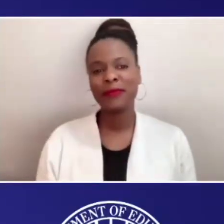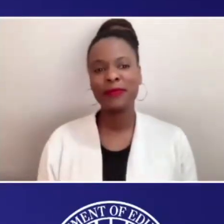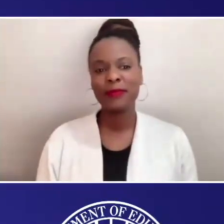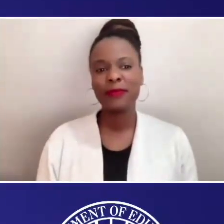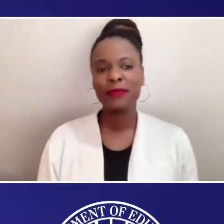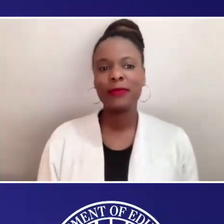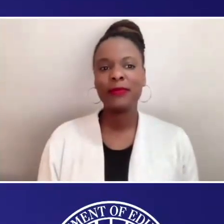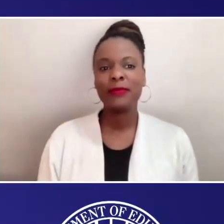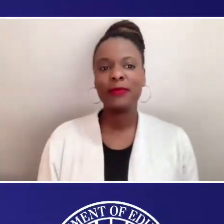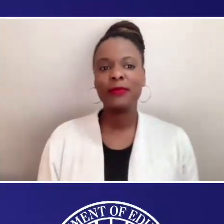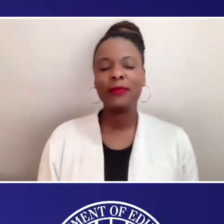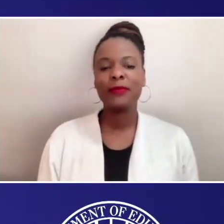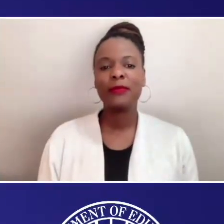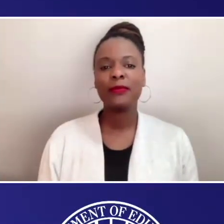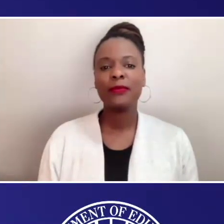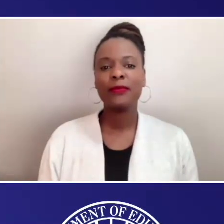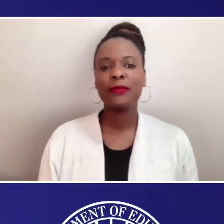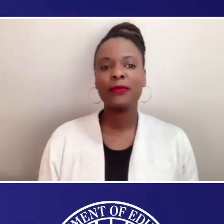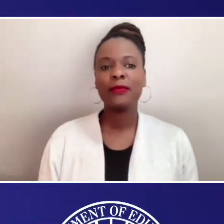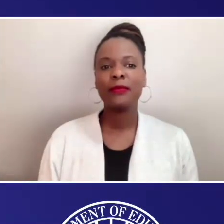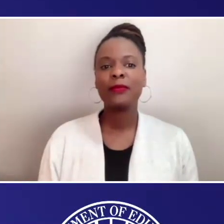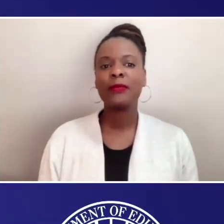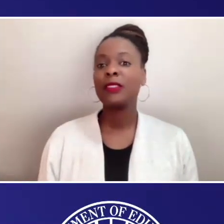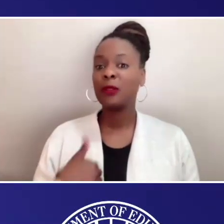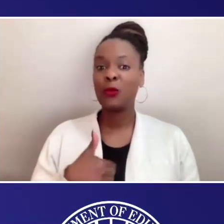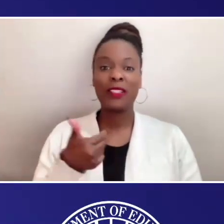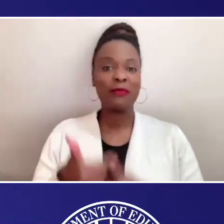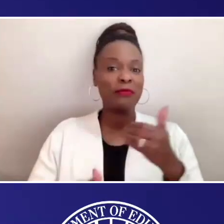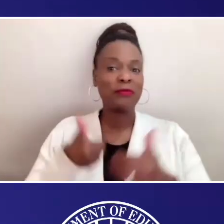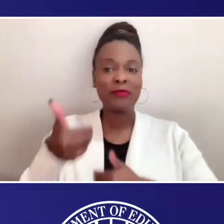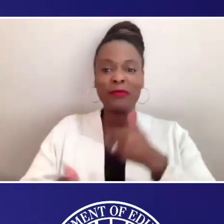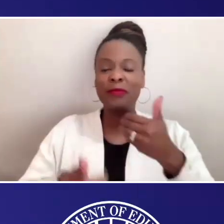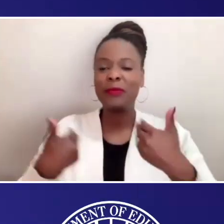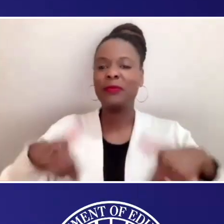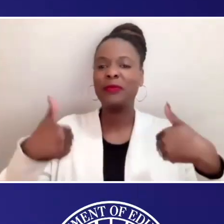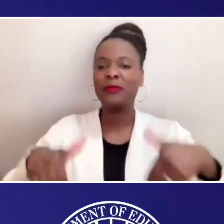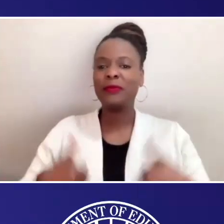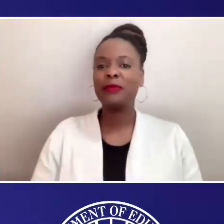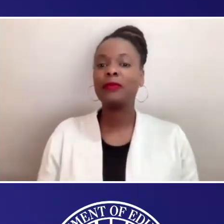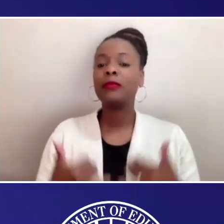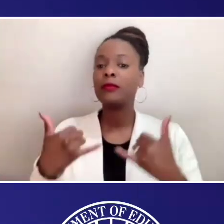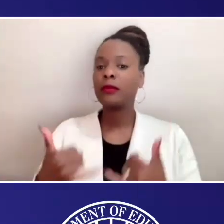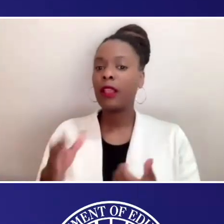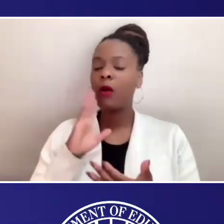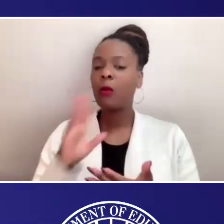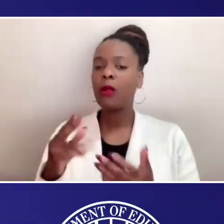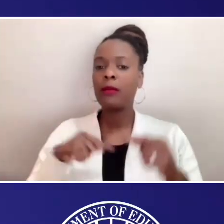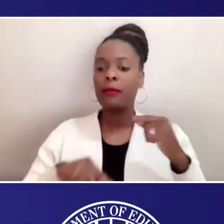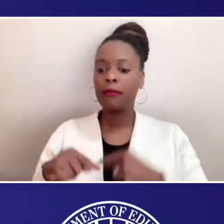That's two things off my list already. We're making such great progress. We are going to go back through a couple of